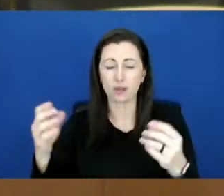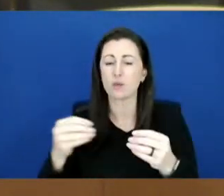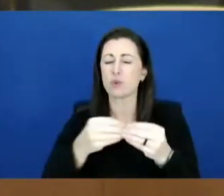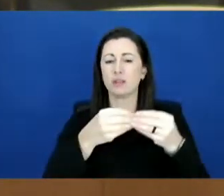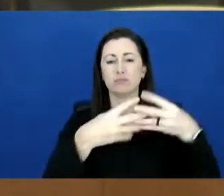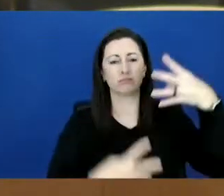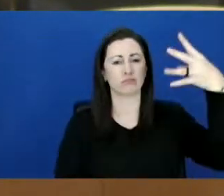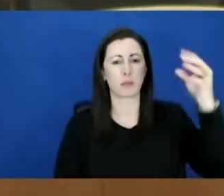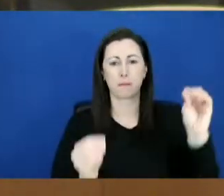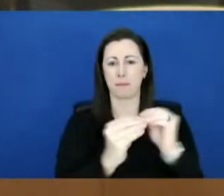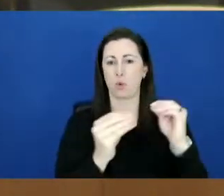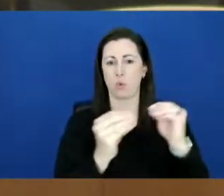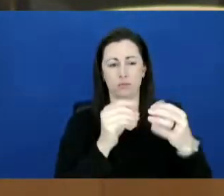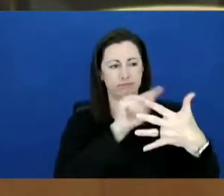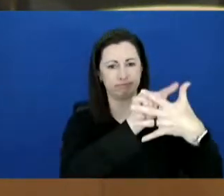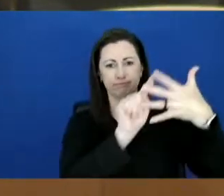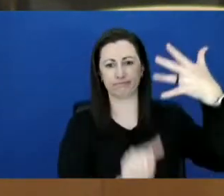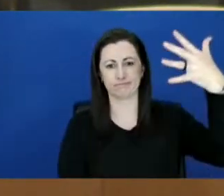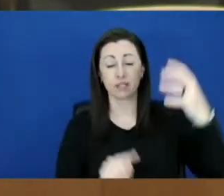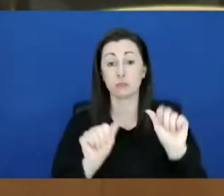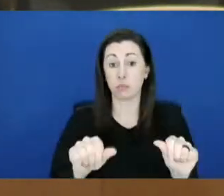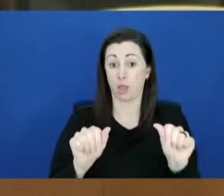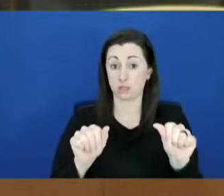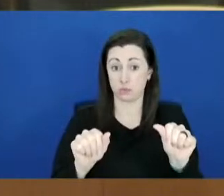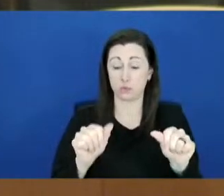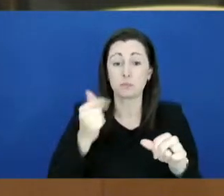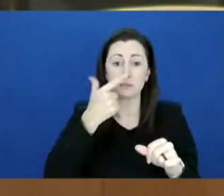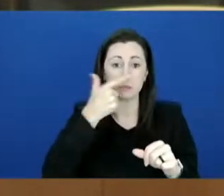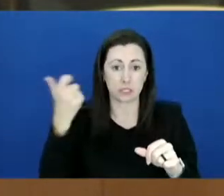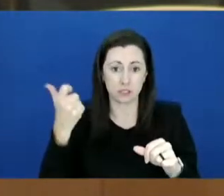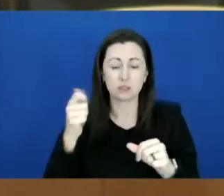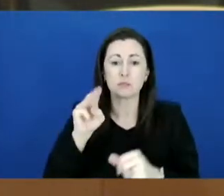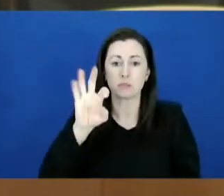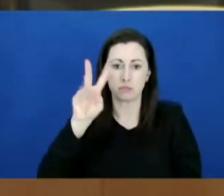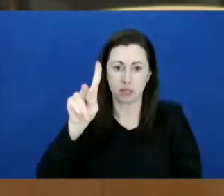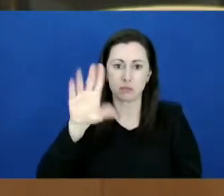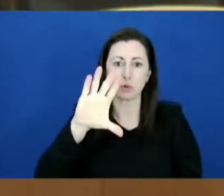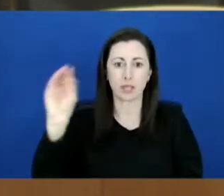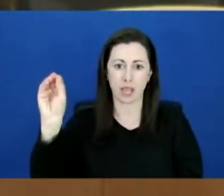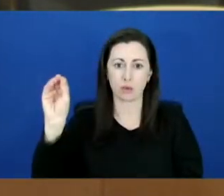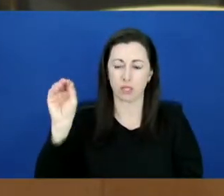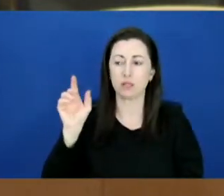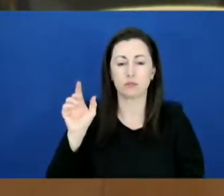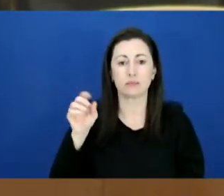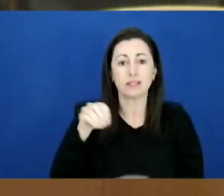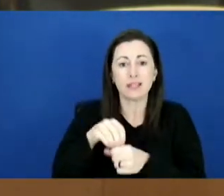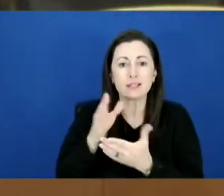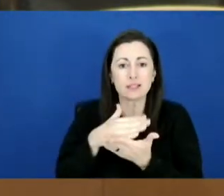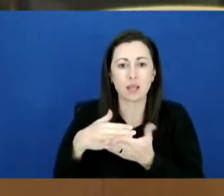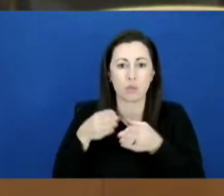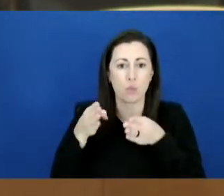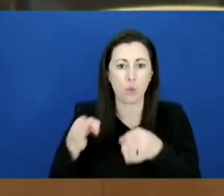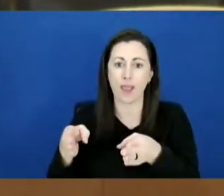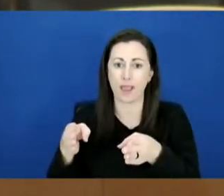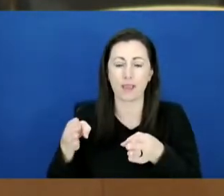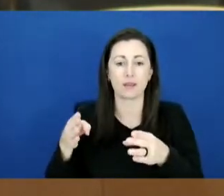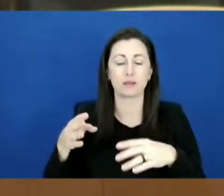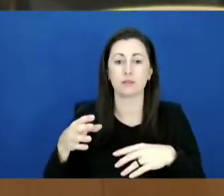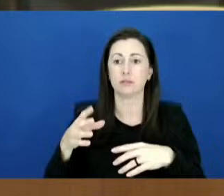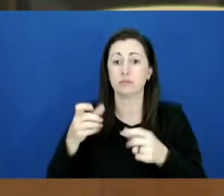BLESSING CENTER AND SO MANY OTHERS.